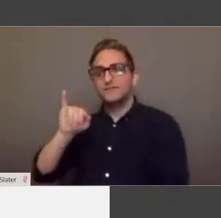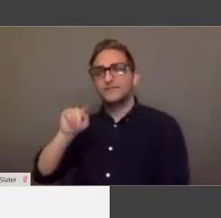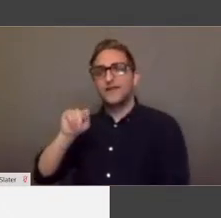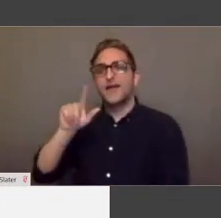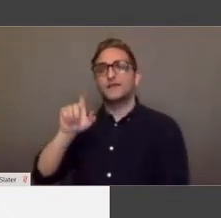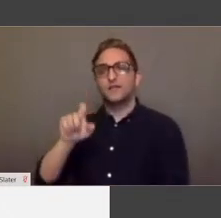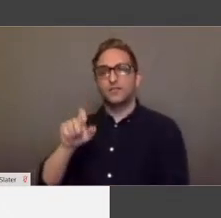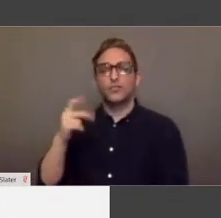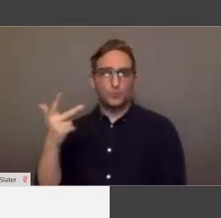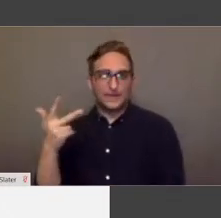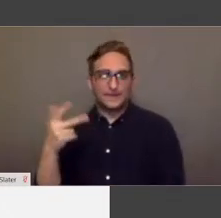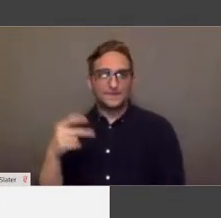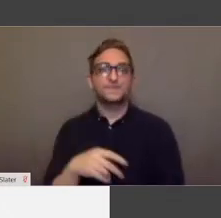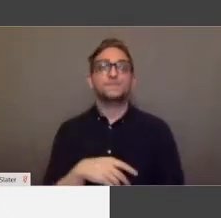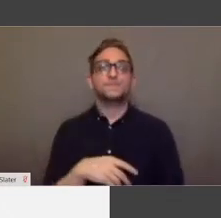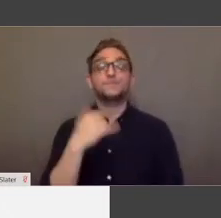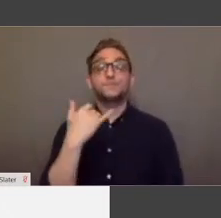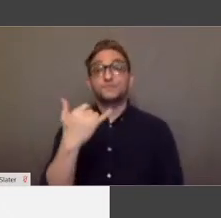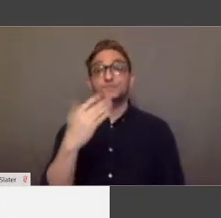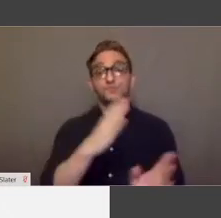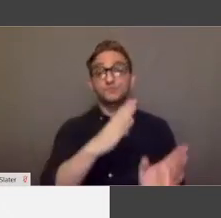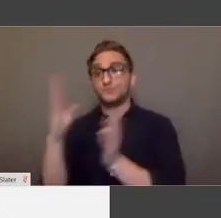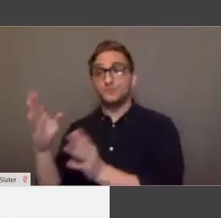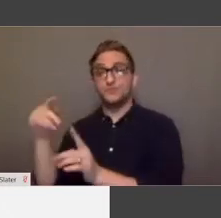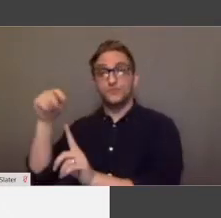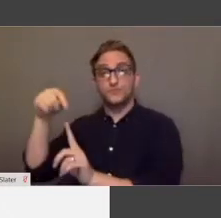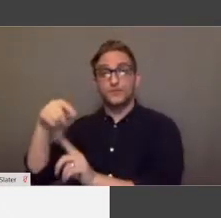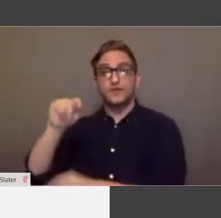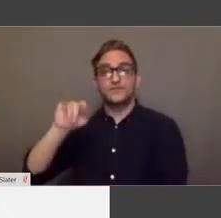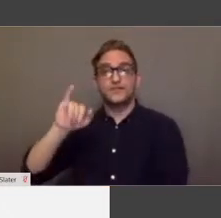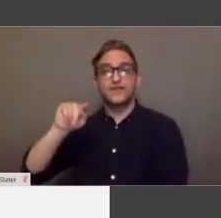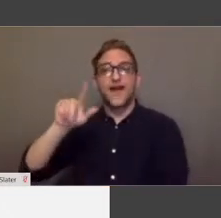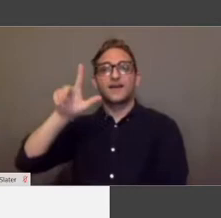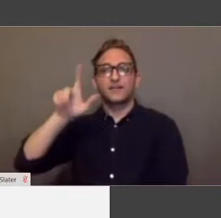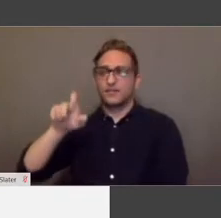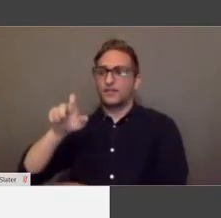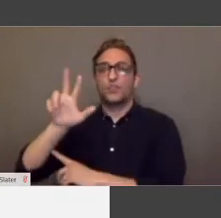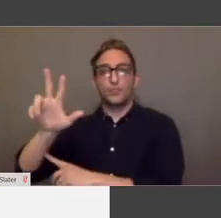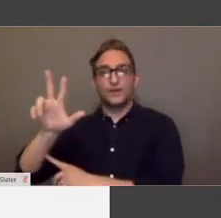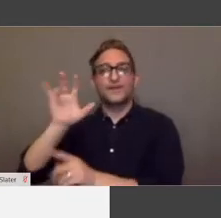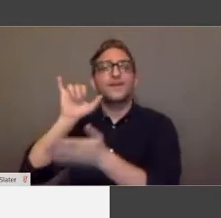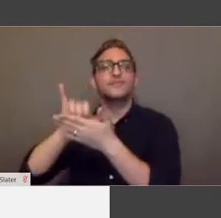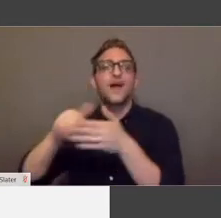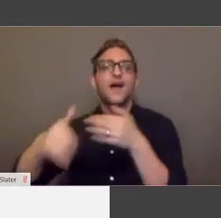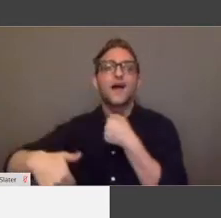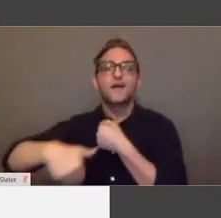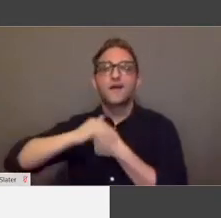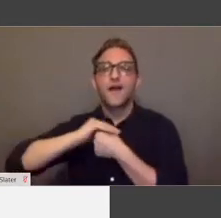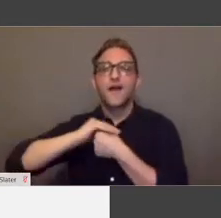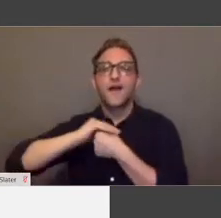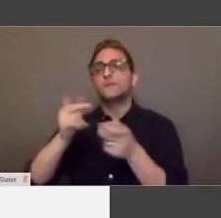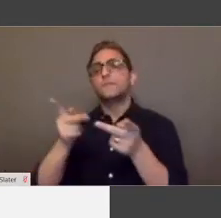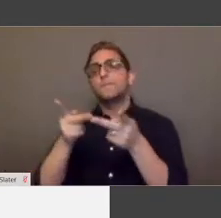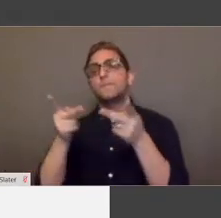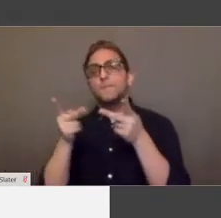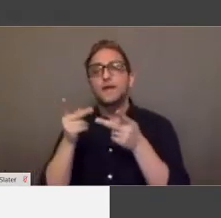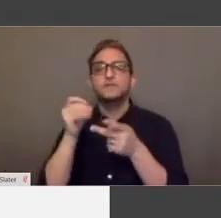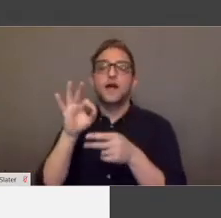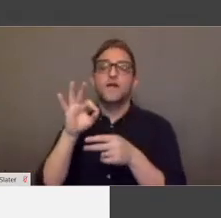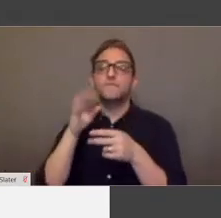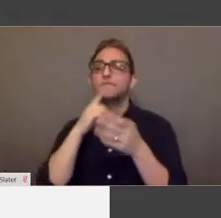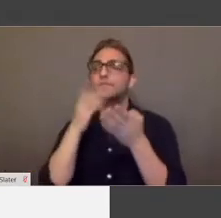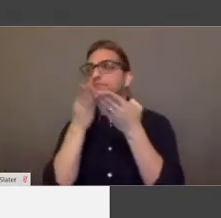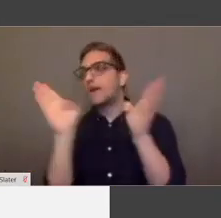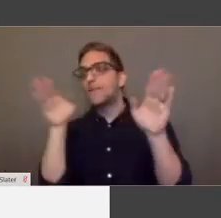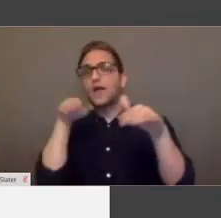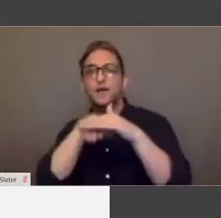Title III is the bucket list, it covers places of public accommodations, hospitals, healthcare